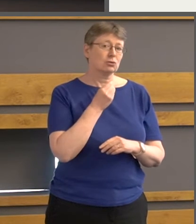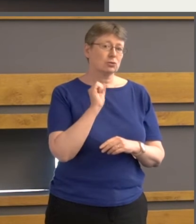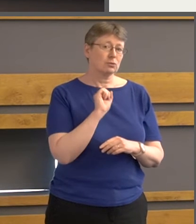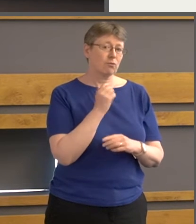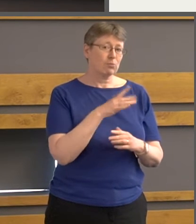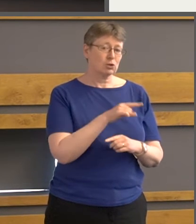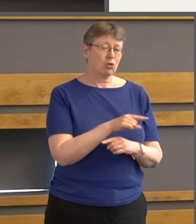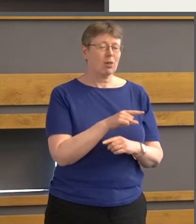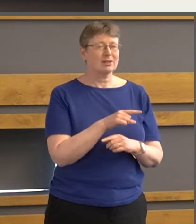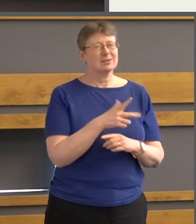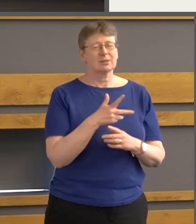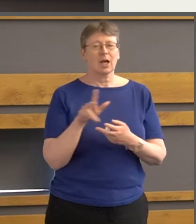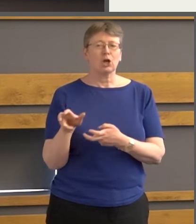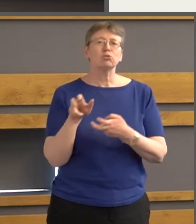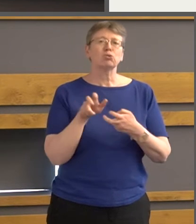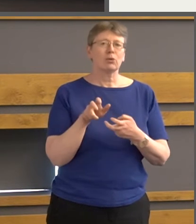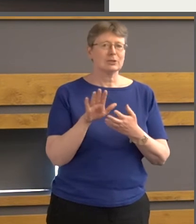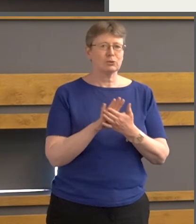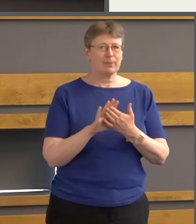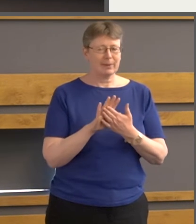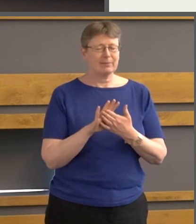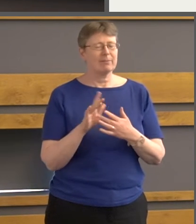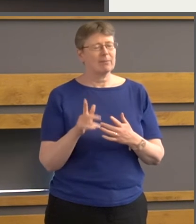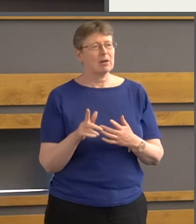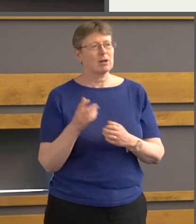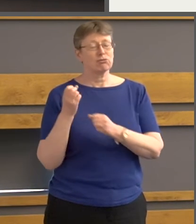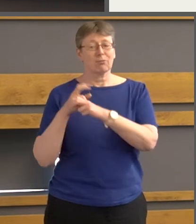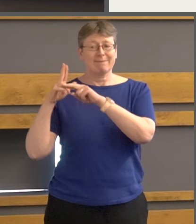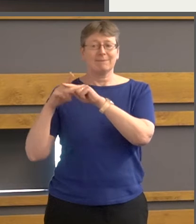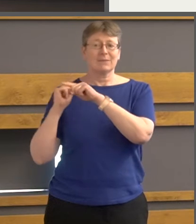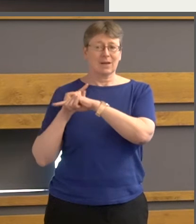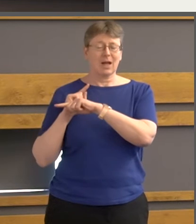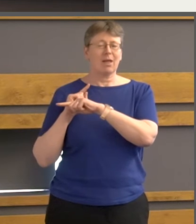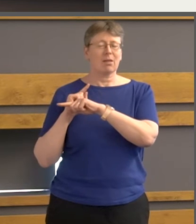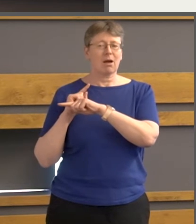not as his child, but because my grandfather's father had died very young.